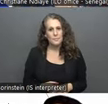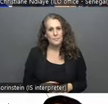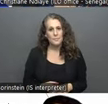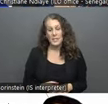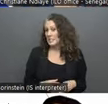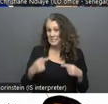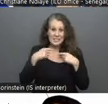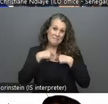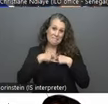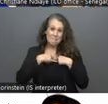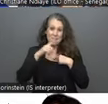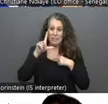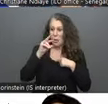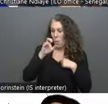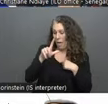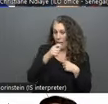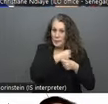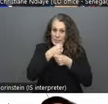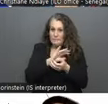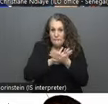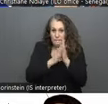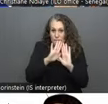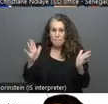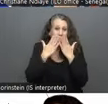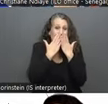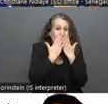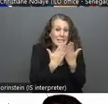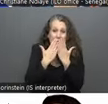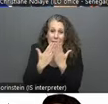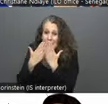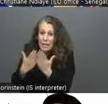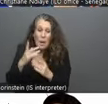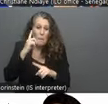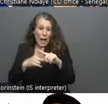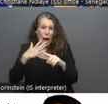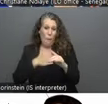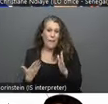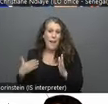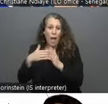11:00:01 That's it from me from my all thank you so much everybody. Just to all the speakers it's been amazing. Thank you for the inspiring sharing.